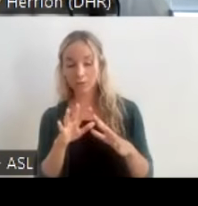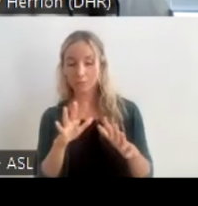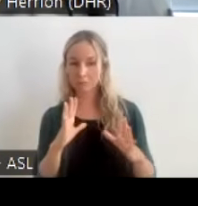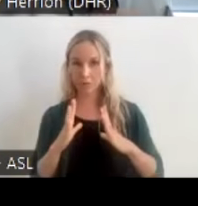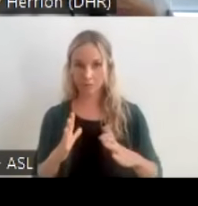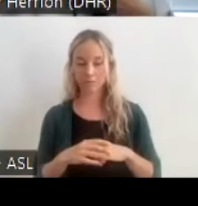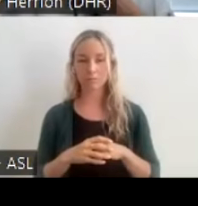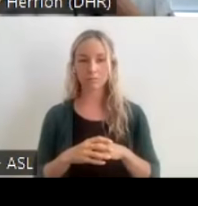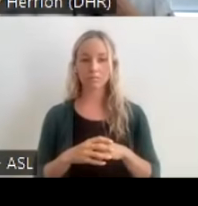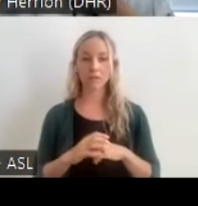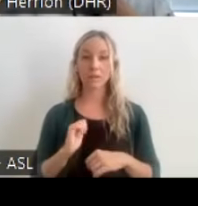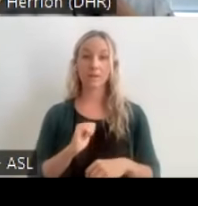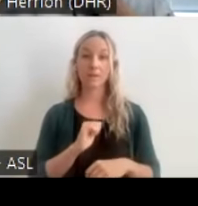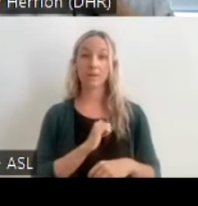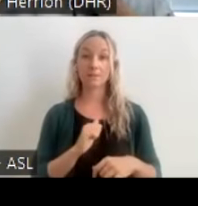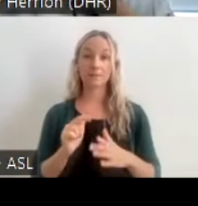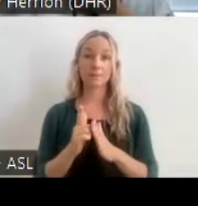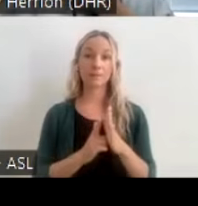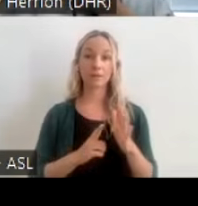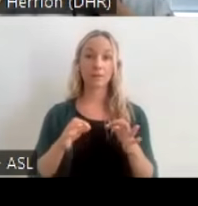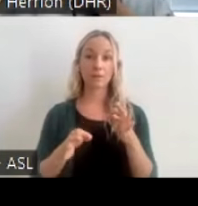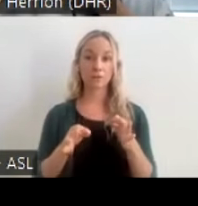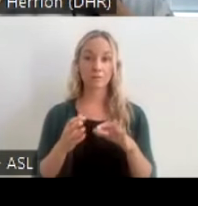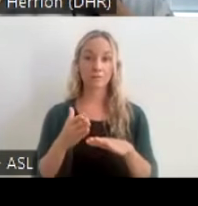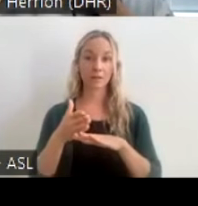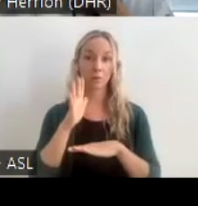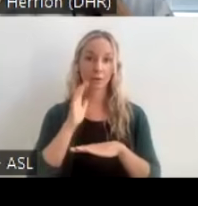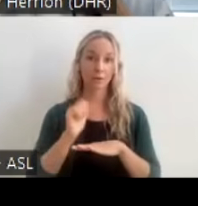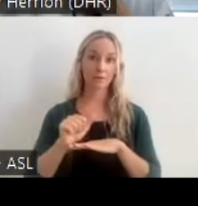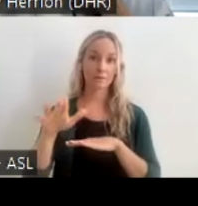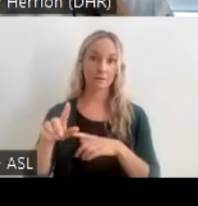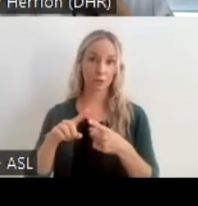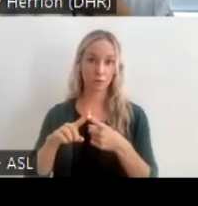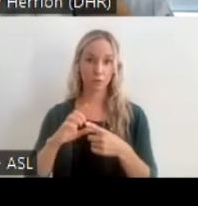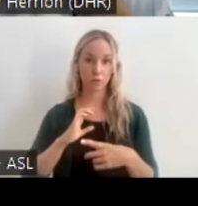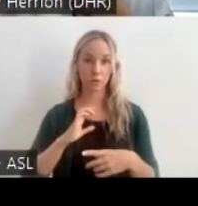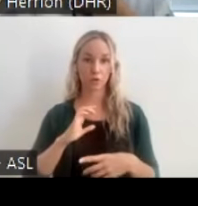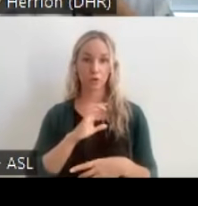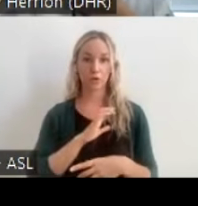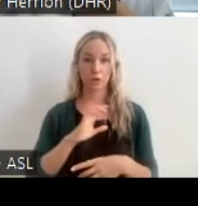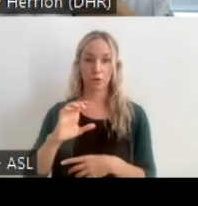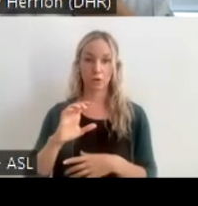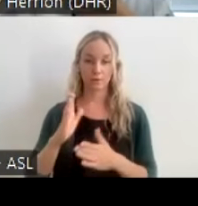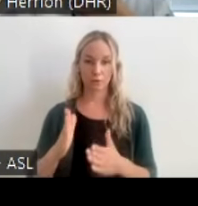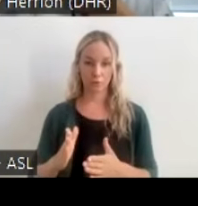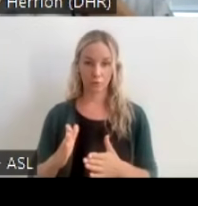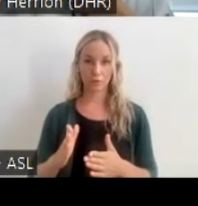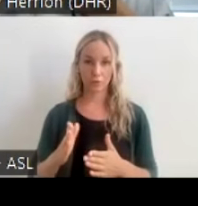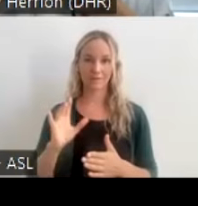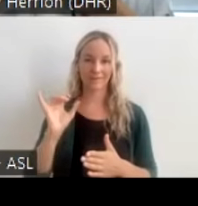commissioner is the final arbiter of the decision, makes the final orders as to whether or not discrimination took